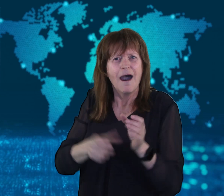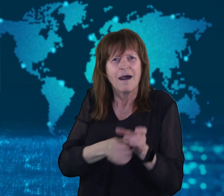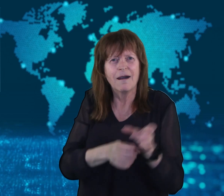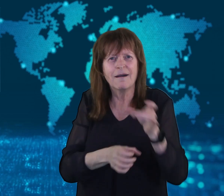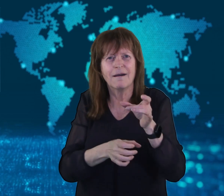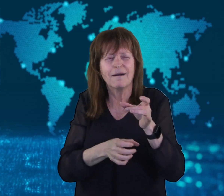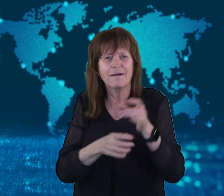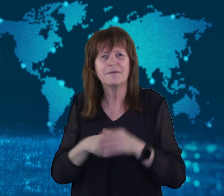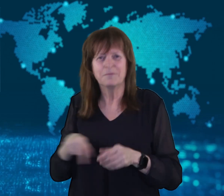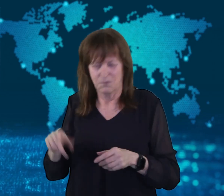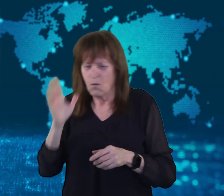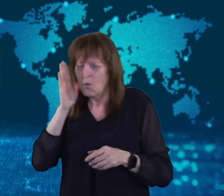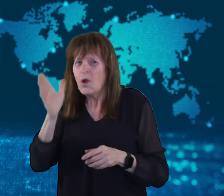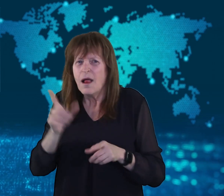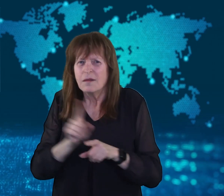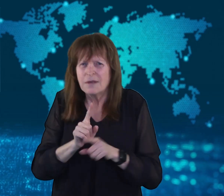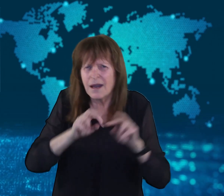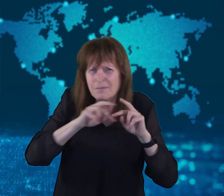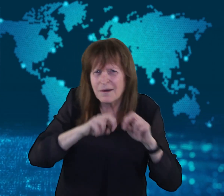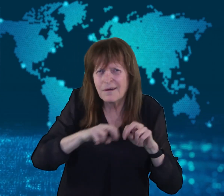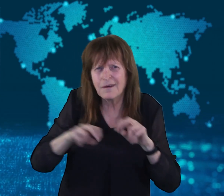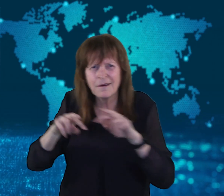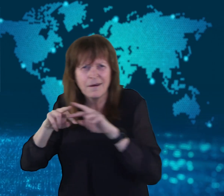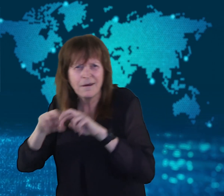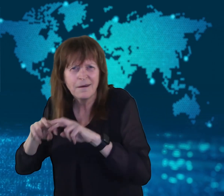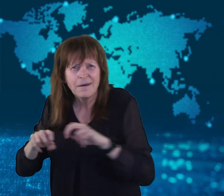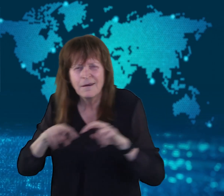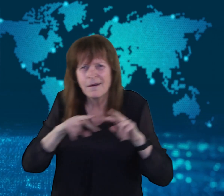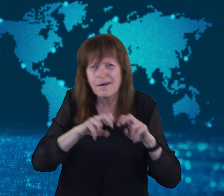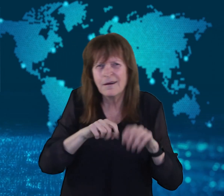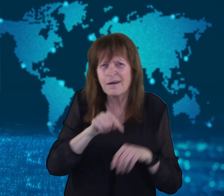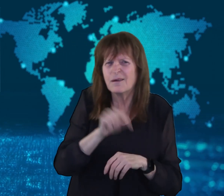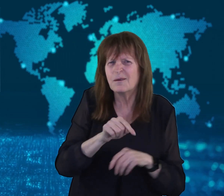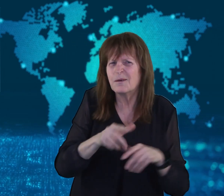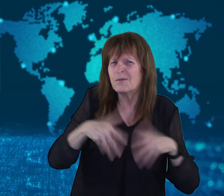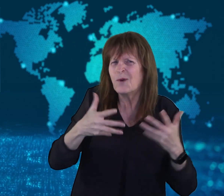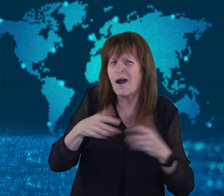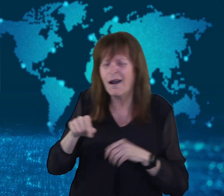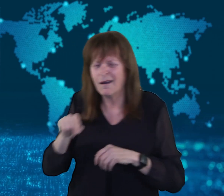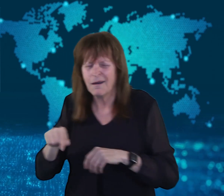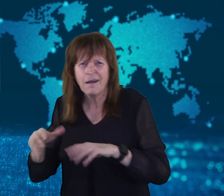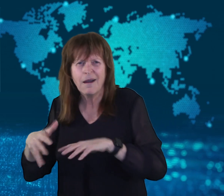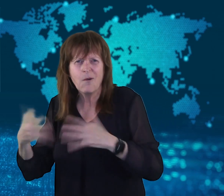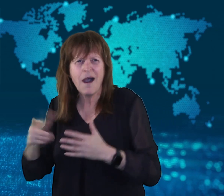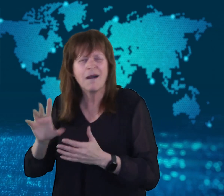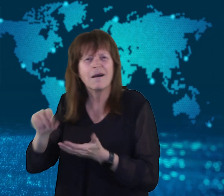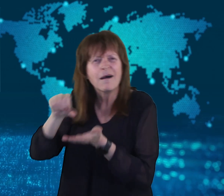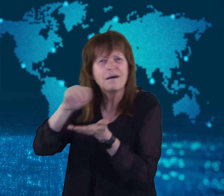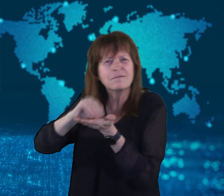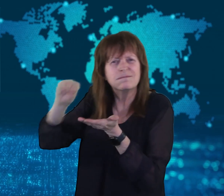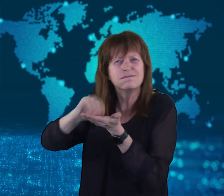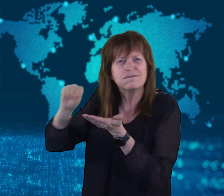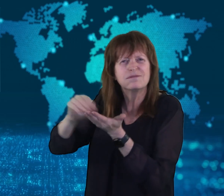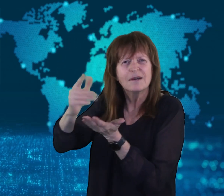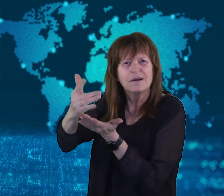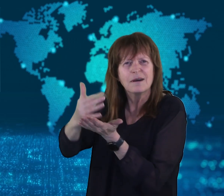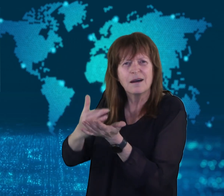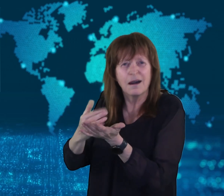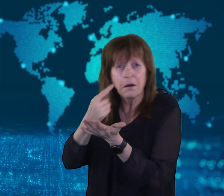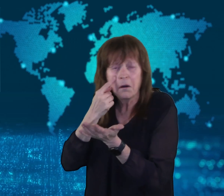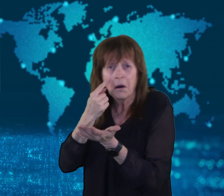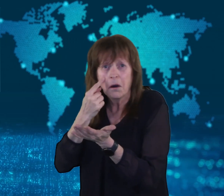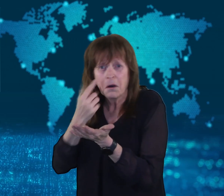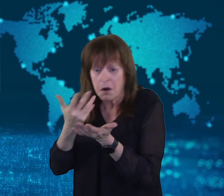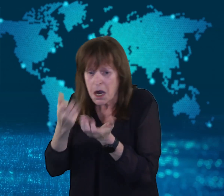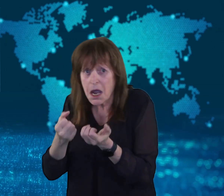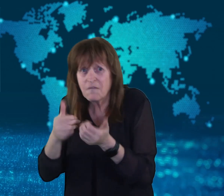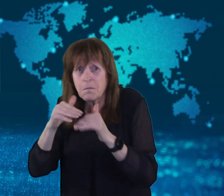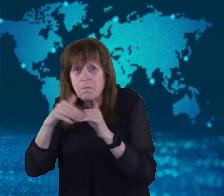They will study the meaning of the hieroglyphics and ancient Egyptian script